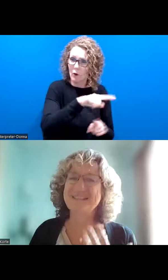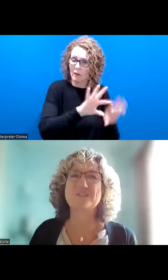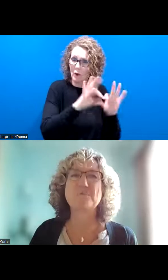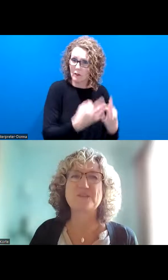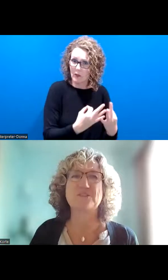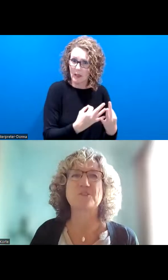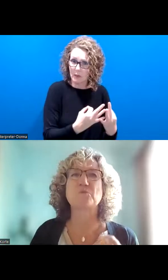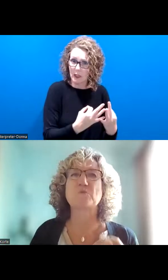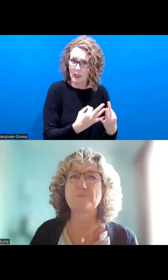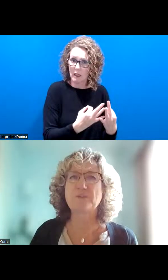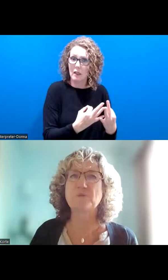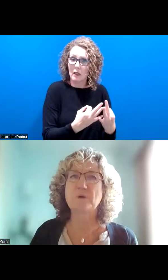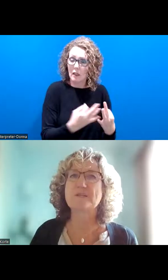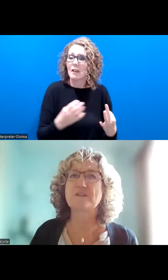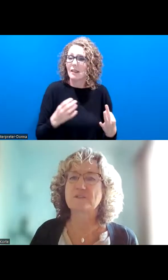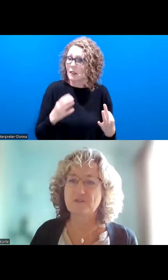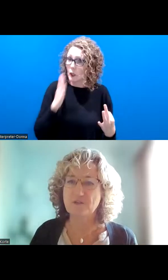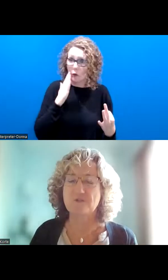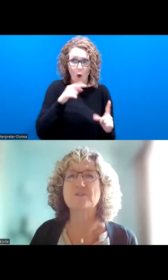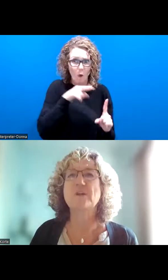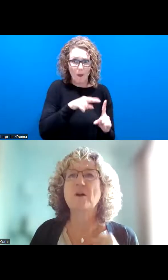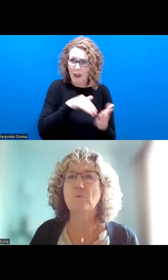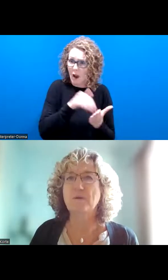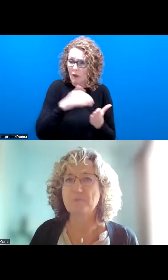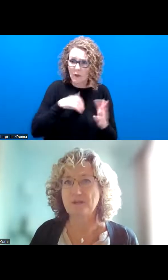because these folks have some coverage of nursing home care through the VA. And then